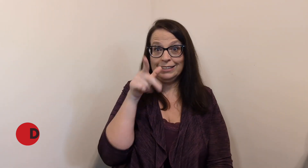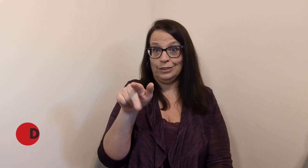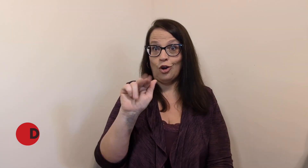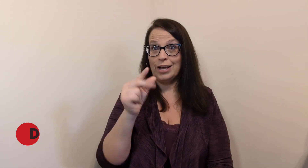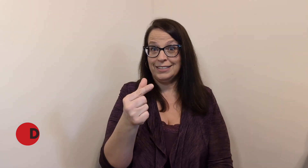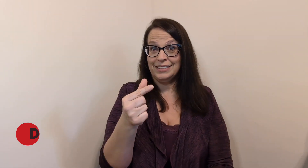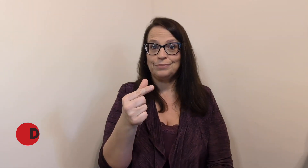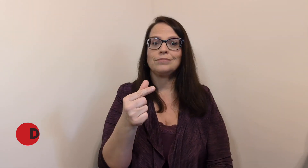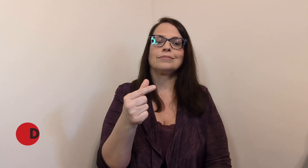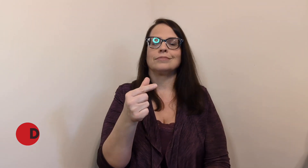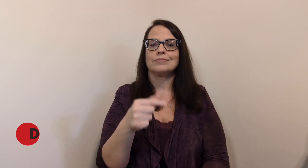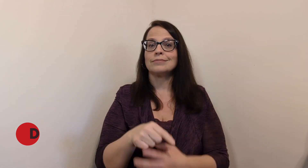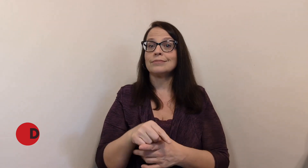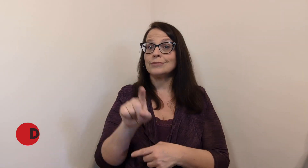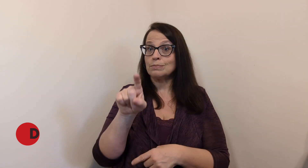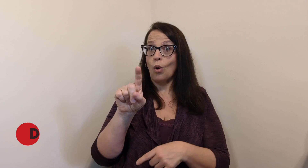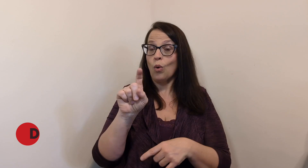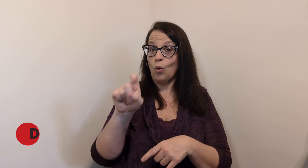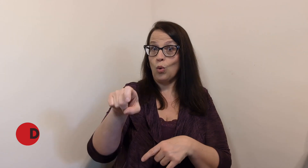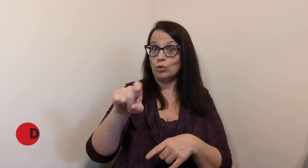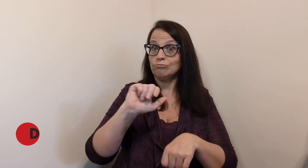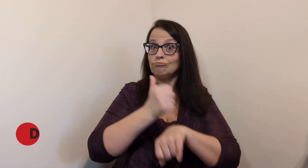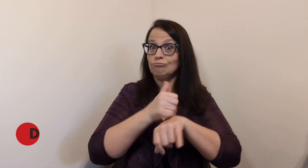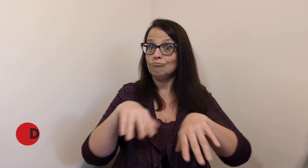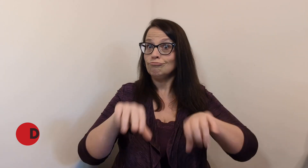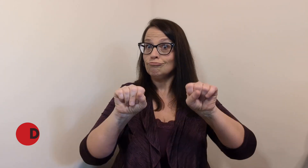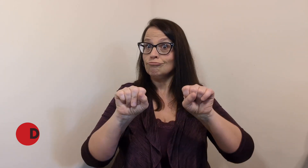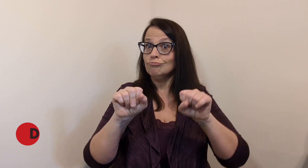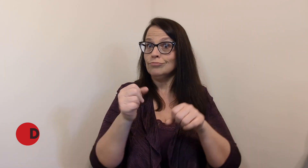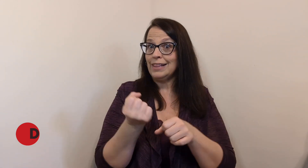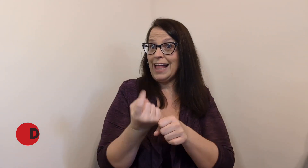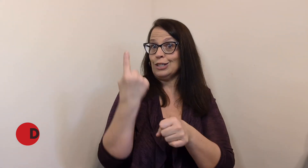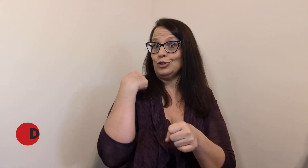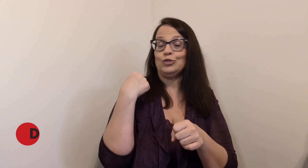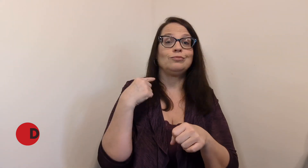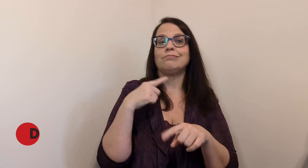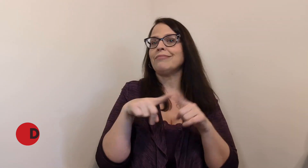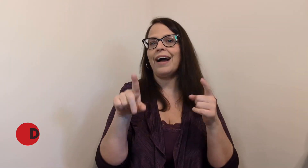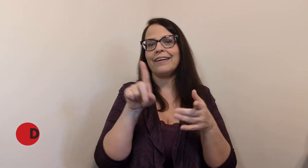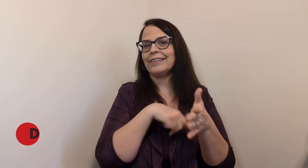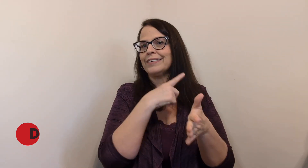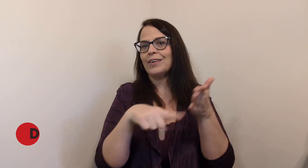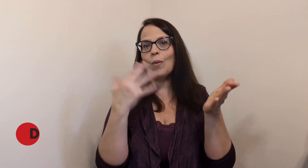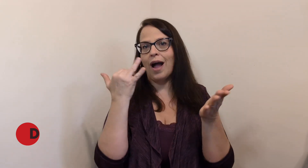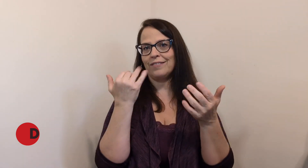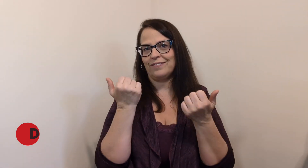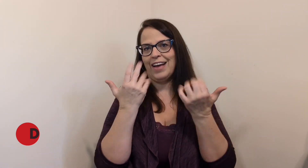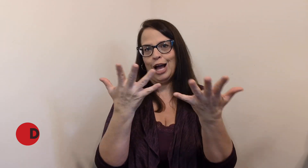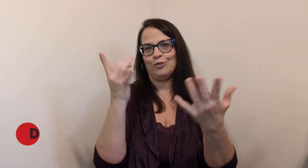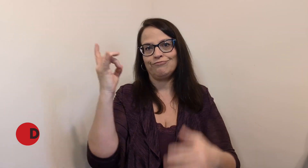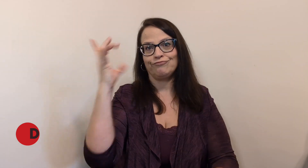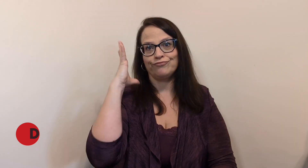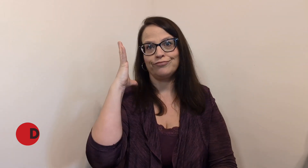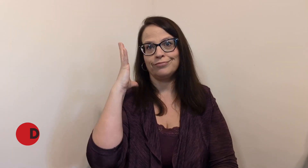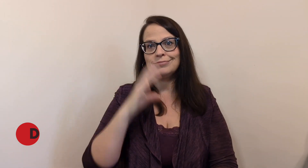this August. It was supposed to be held last year but was canceled at the last minute due to a major fire.